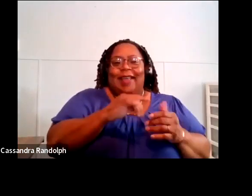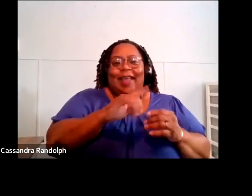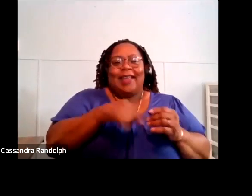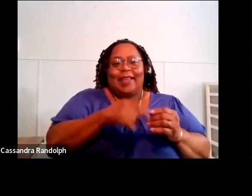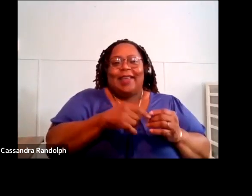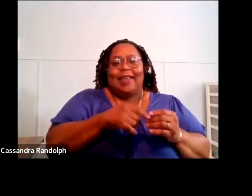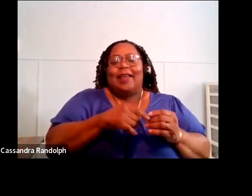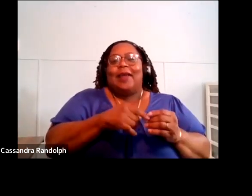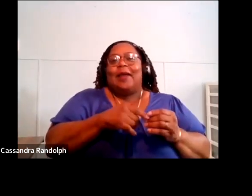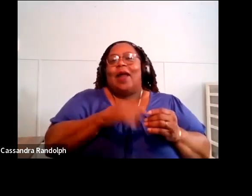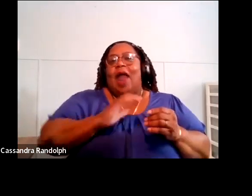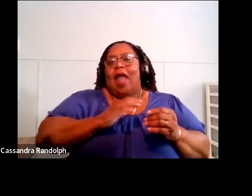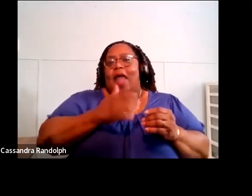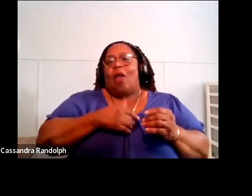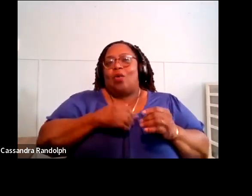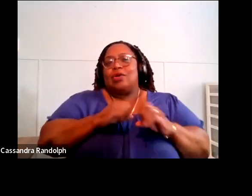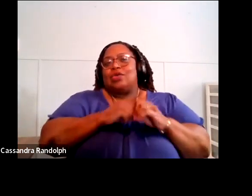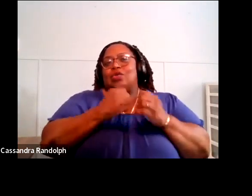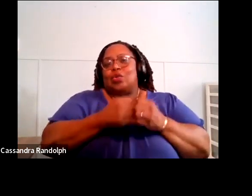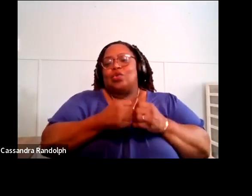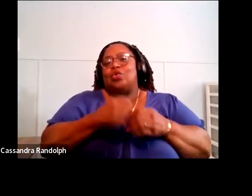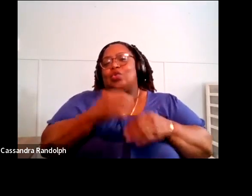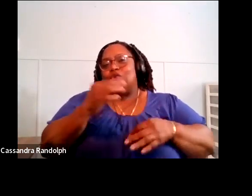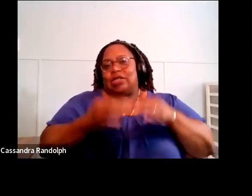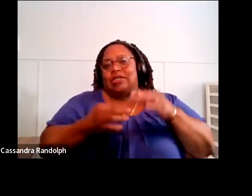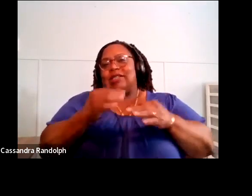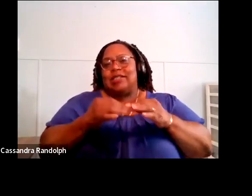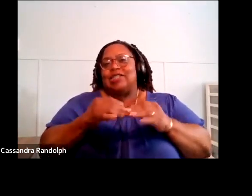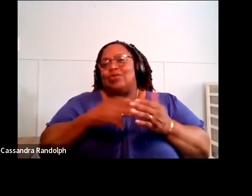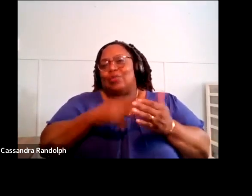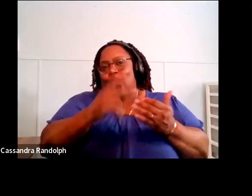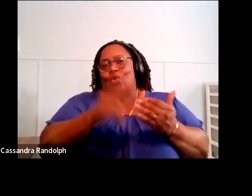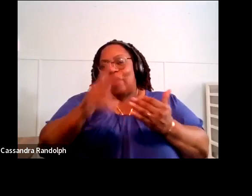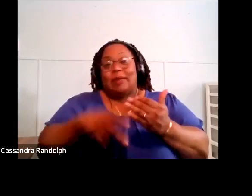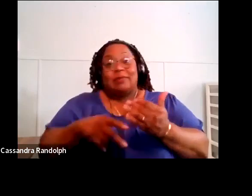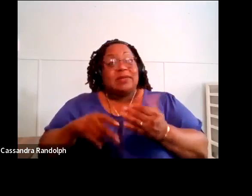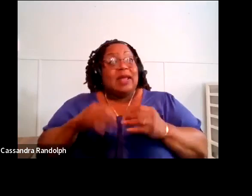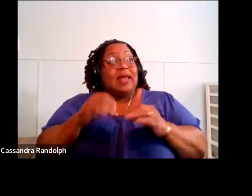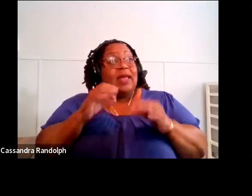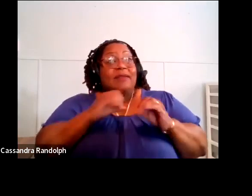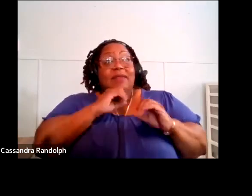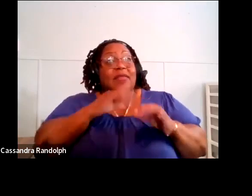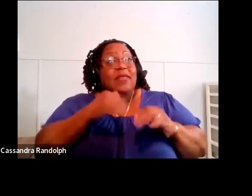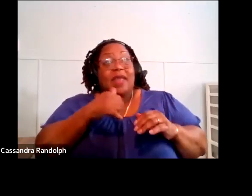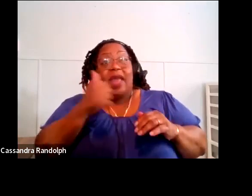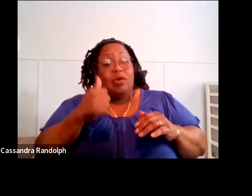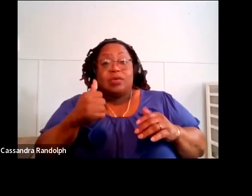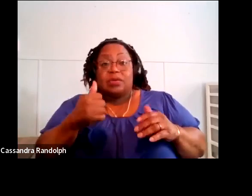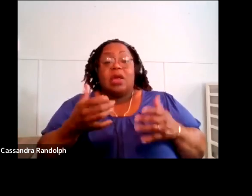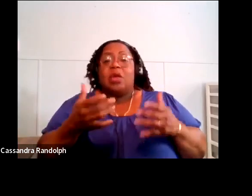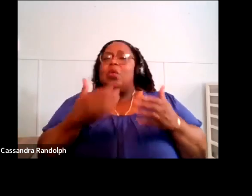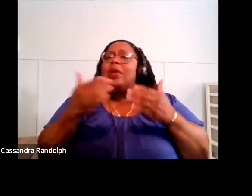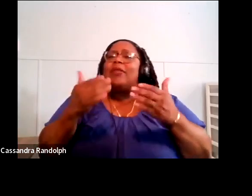questions really briefly that folks might have for our state rep, if not that's perfectly fine. We all certainly have other things we can jump back